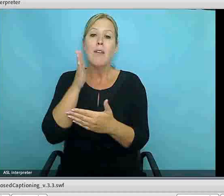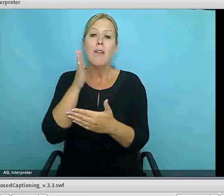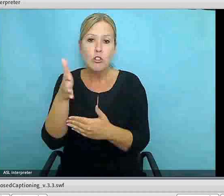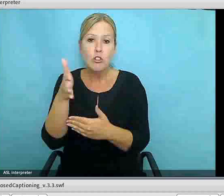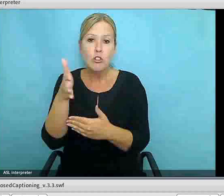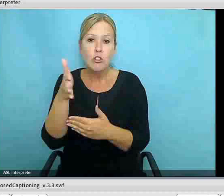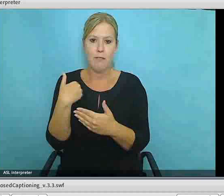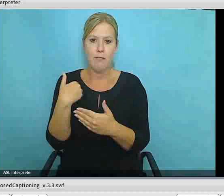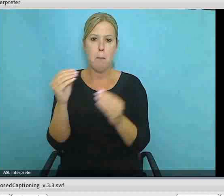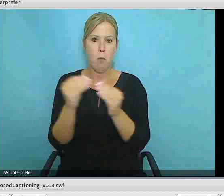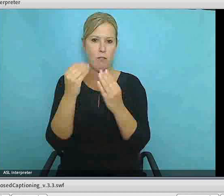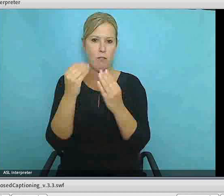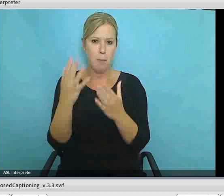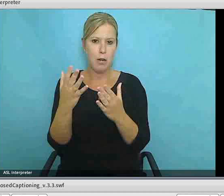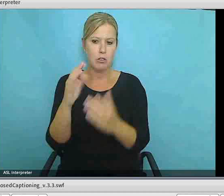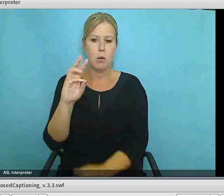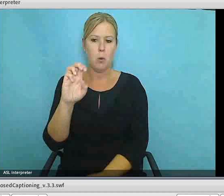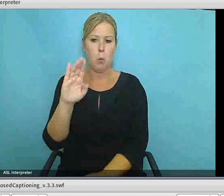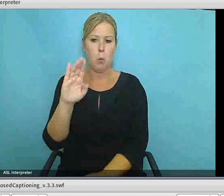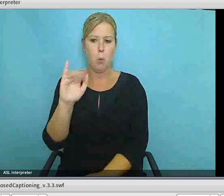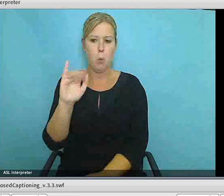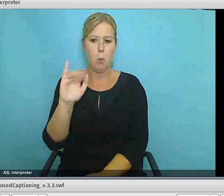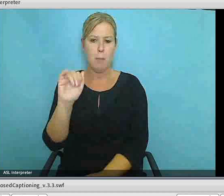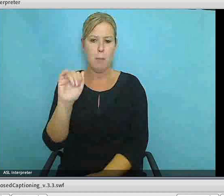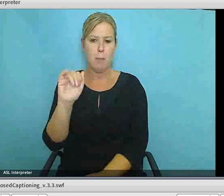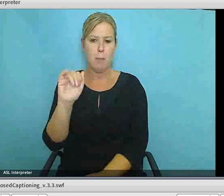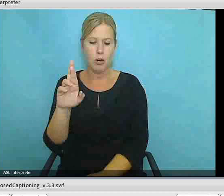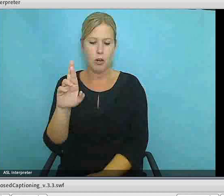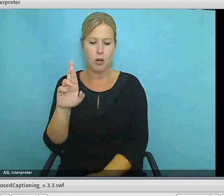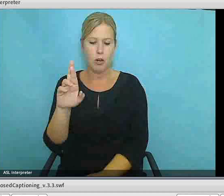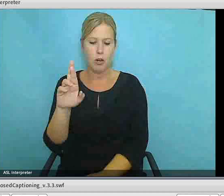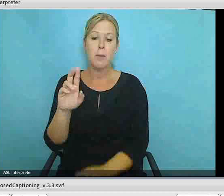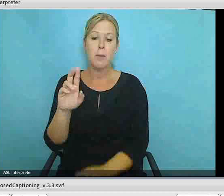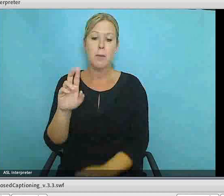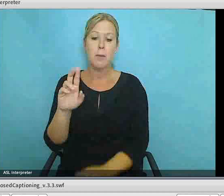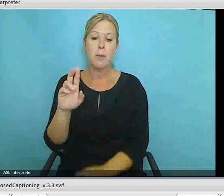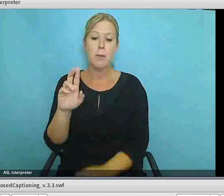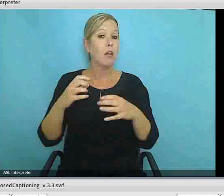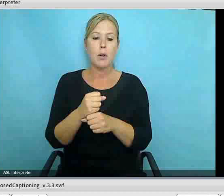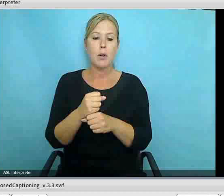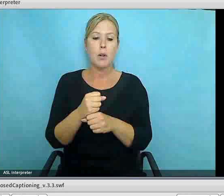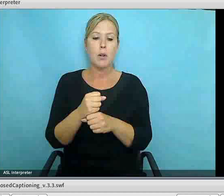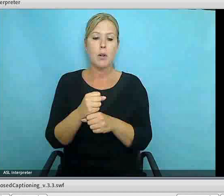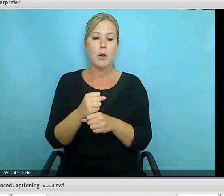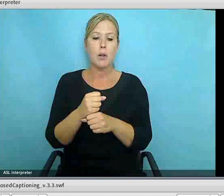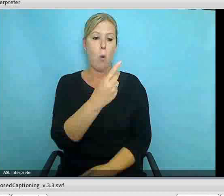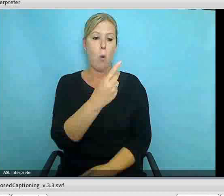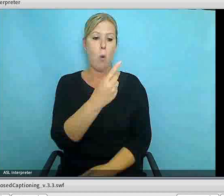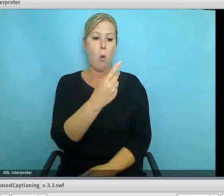and appeal rights of both the Medicare and Medicaid programs. Thank you.